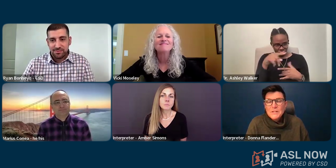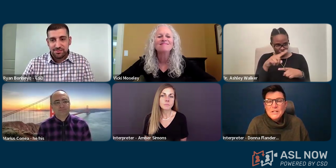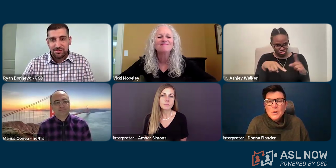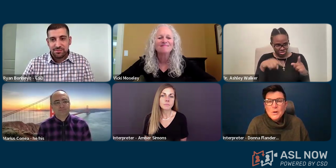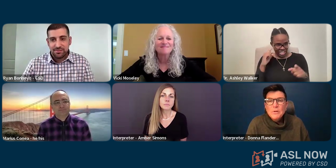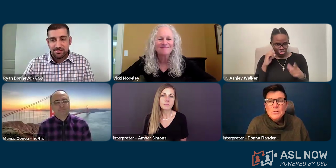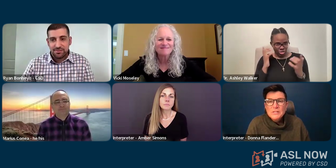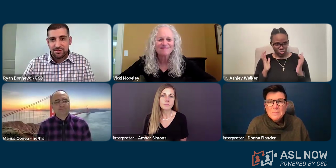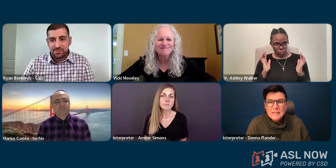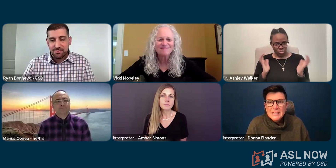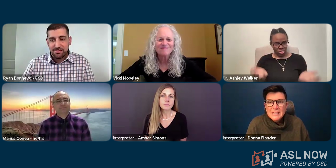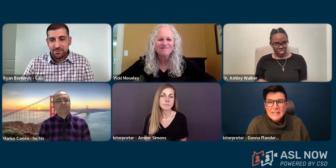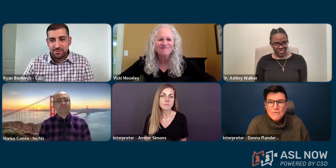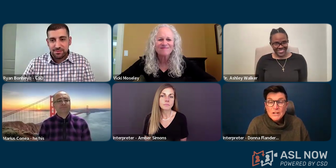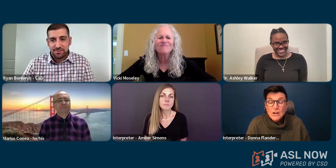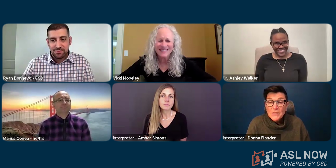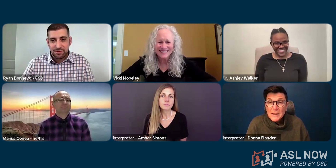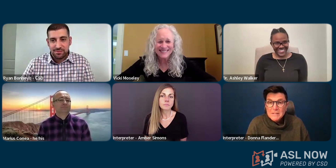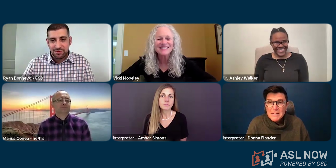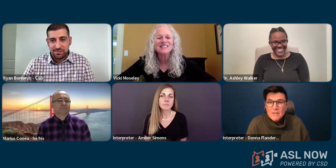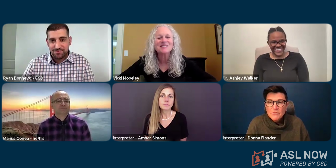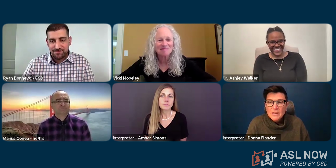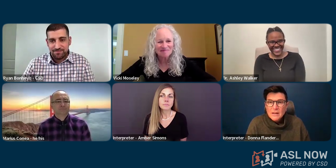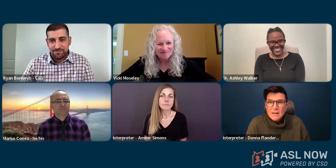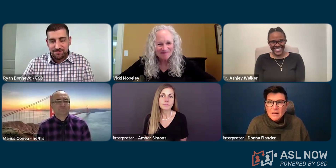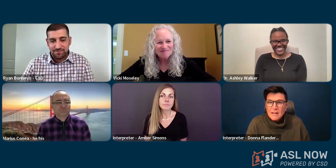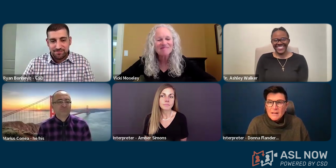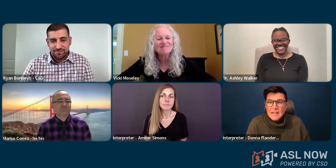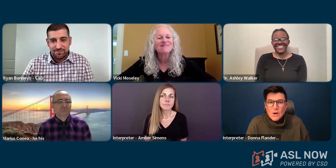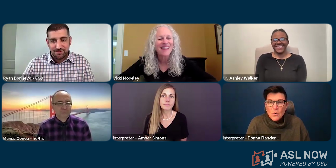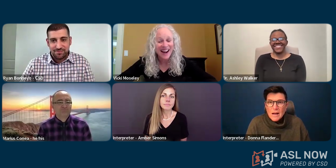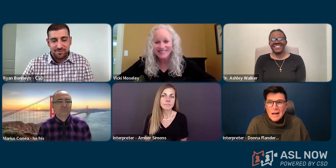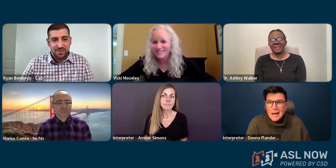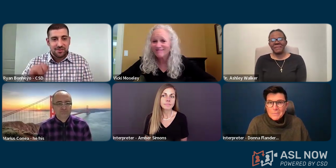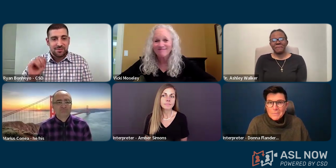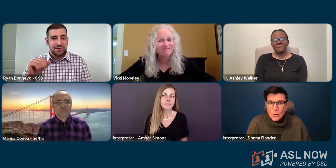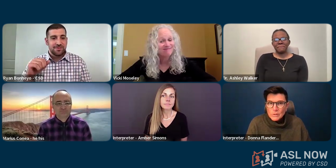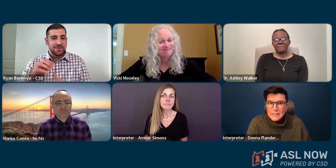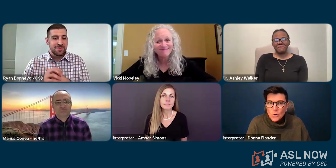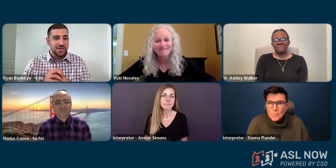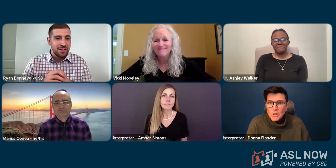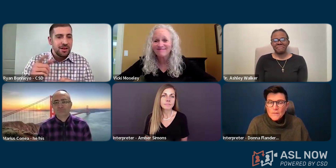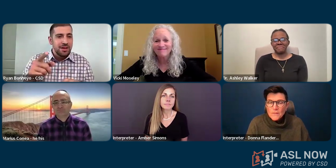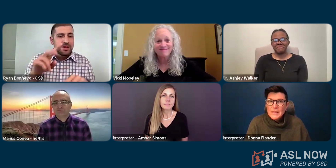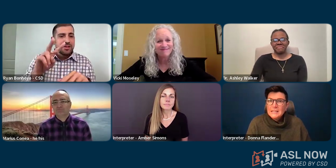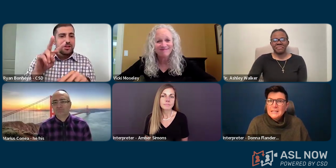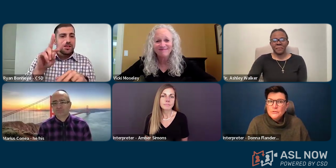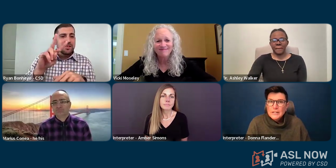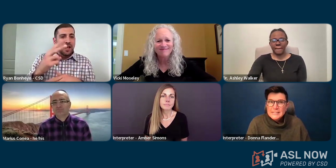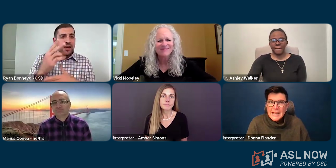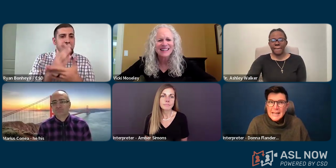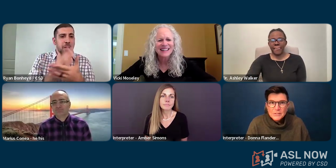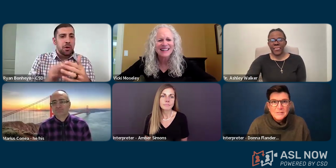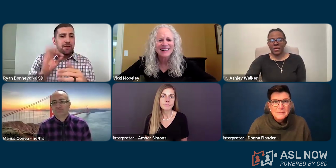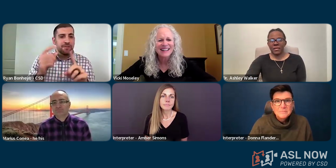You know, people typically when they figure out that I'm deaf, even though I'm totally normal, they get a little freaked out.